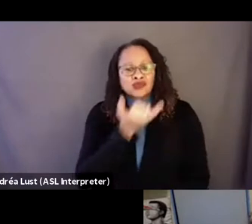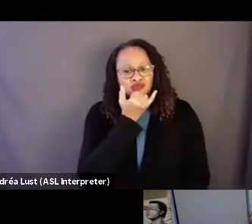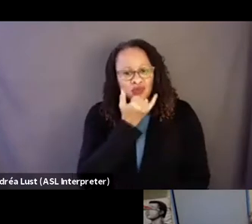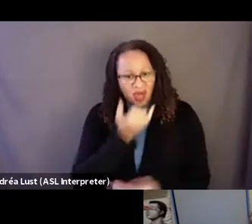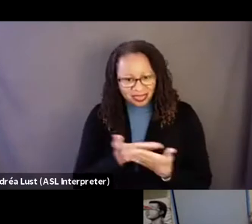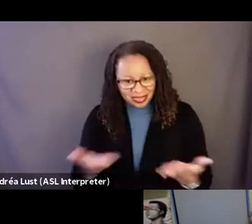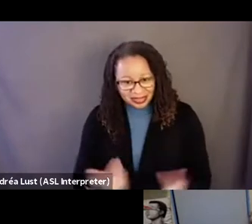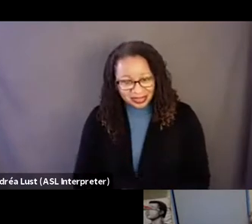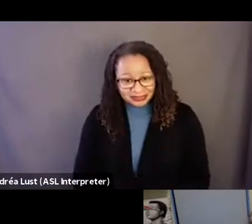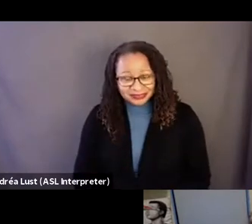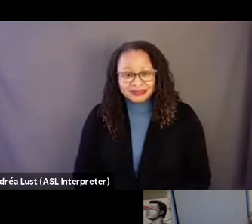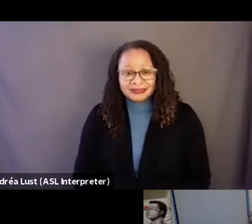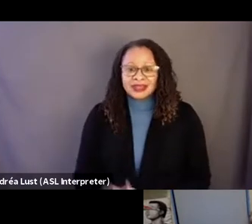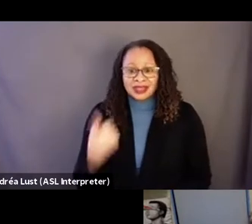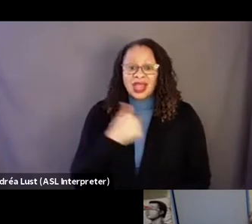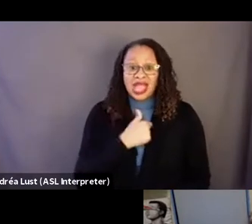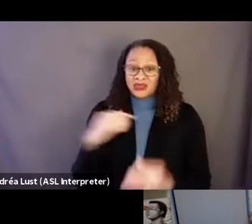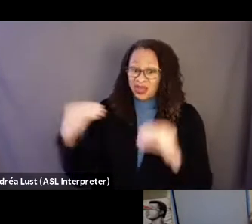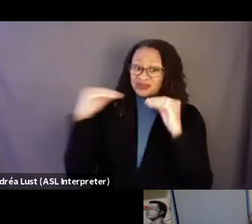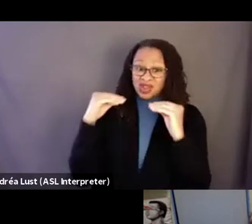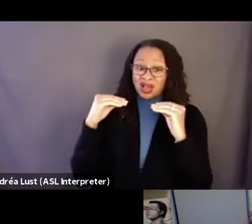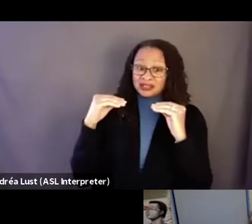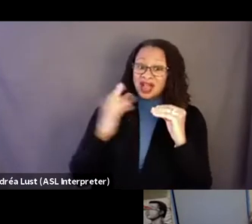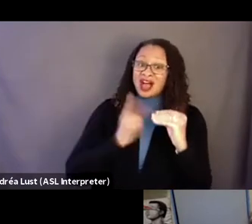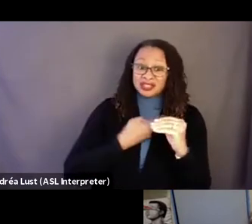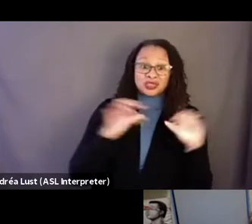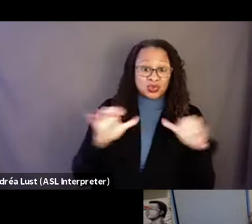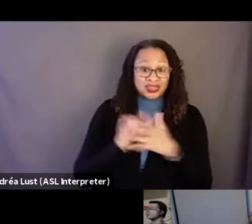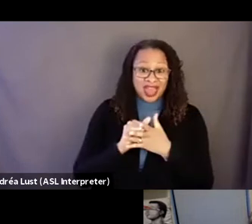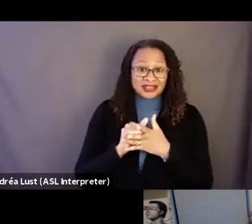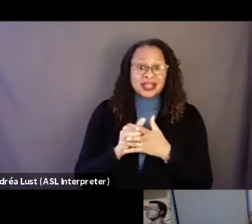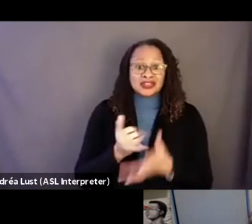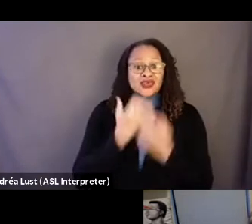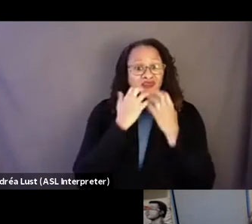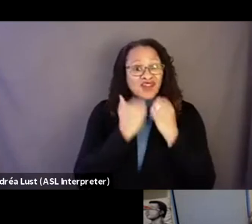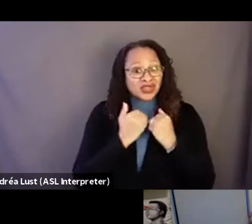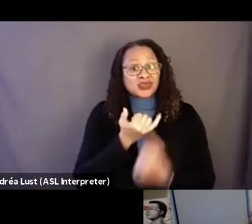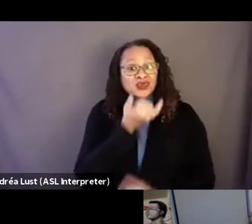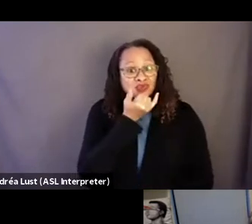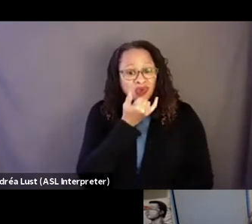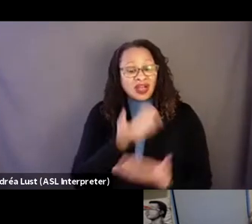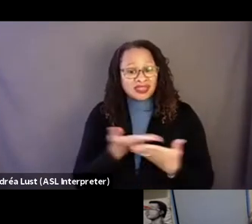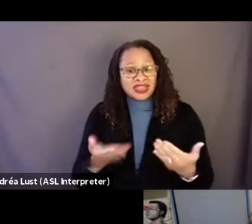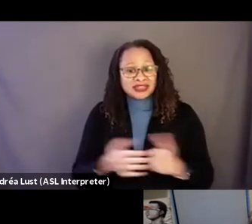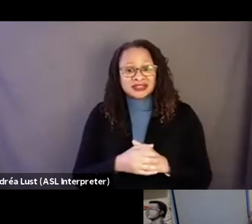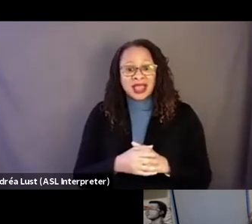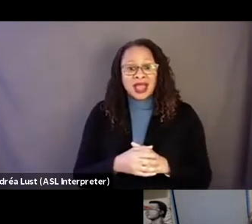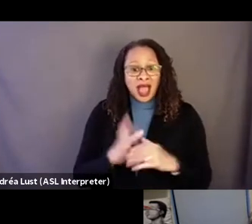And we've been taught to value the wrong things. So I hope that the film, when you see a Nunu and a Patrick and a Marisol